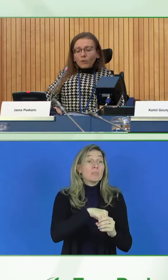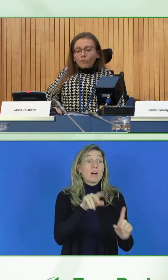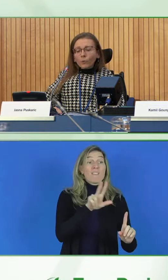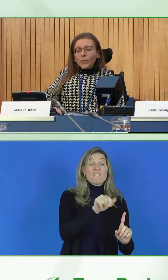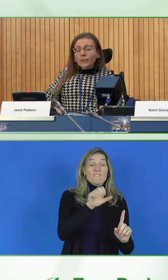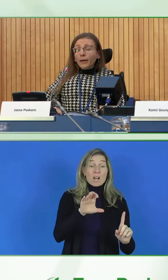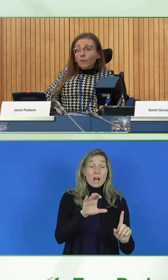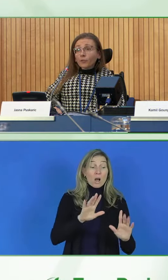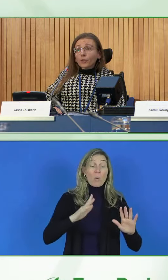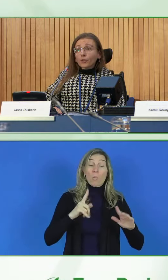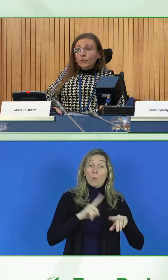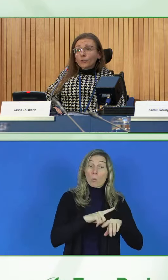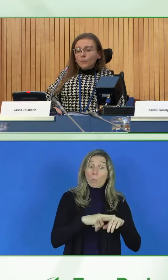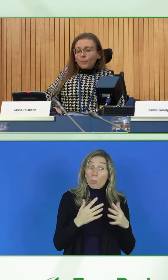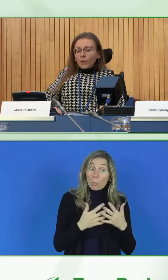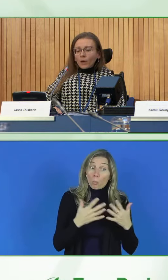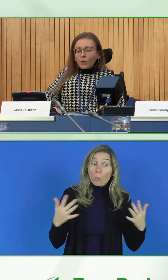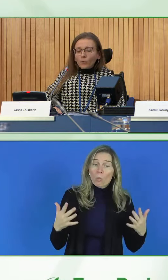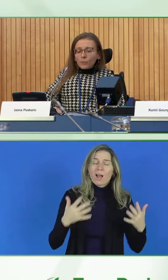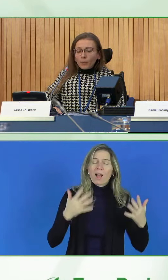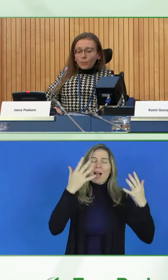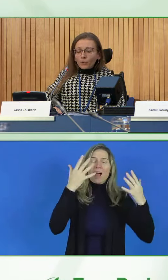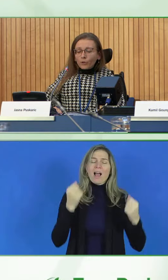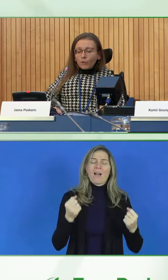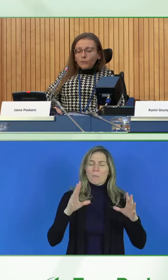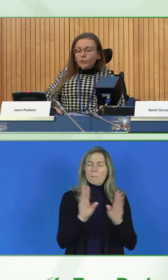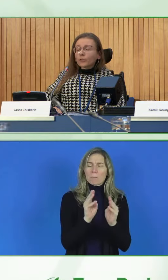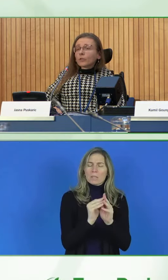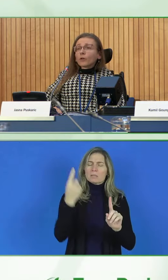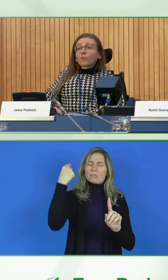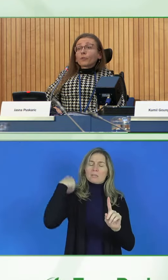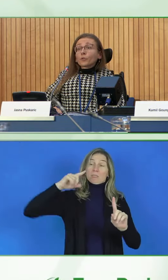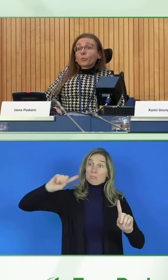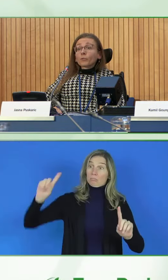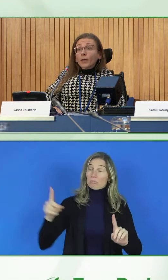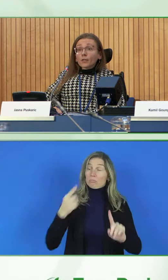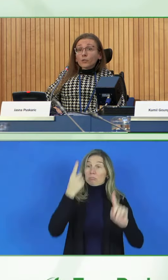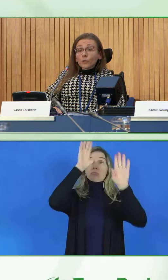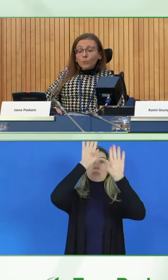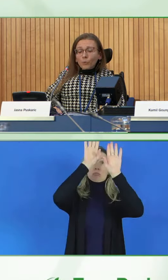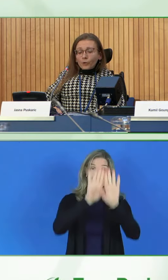For one and 1/2 years I was a member of the supervisory board.